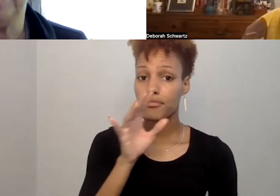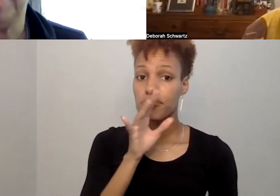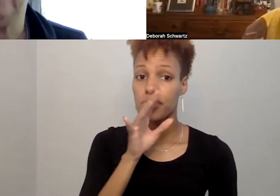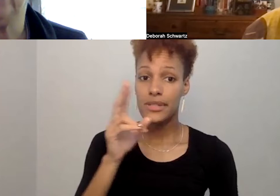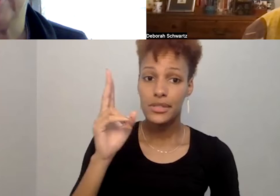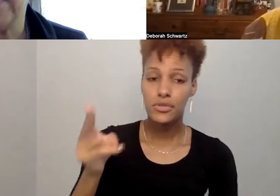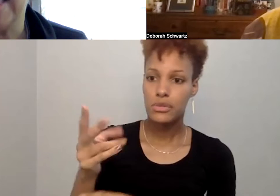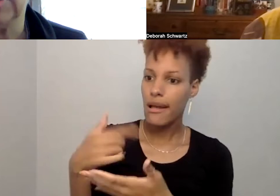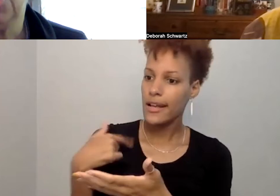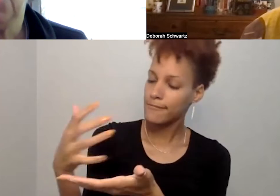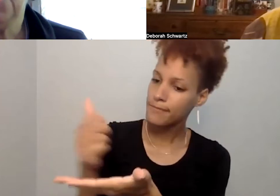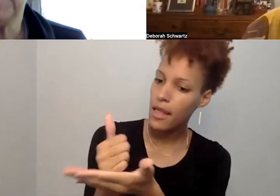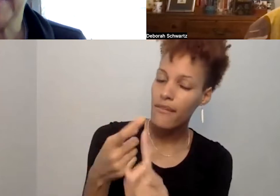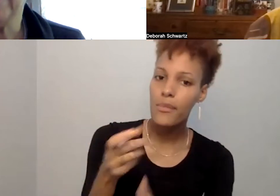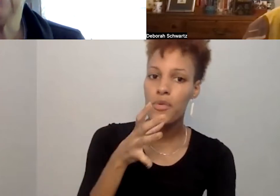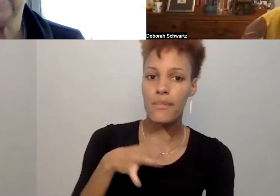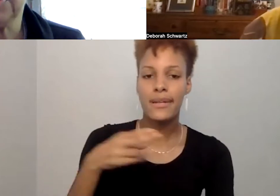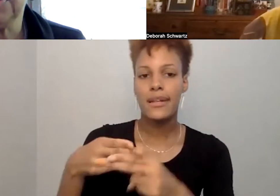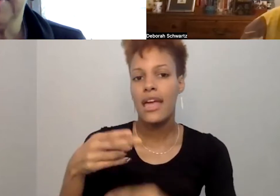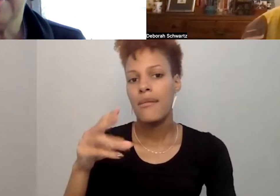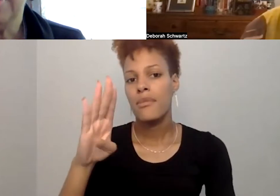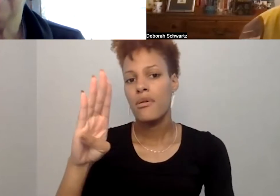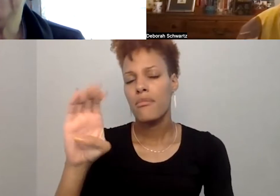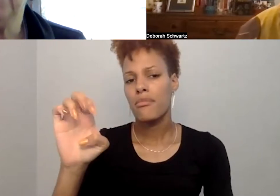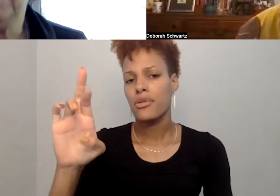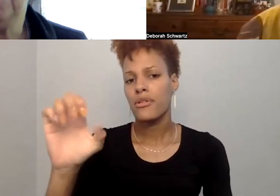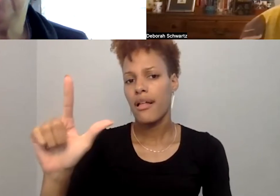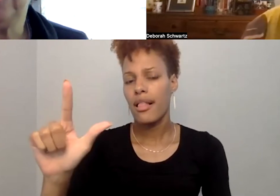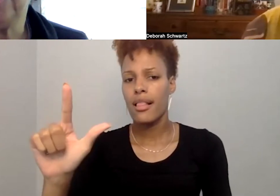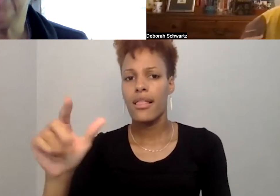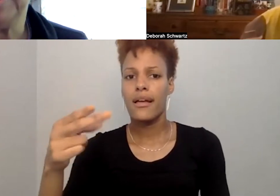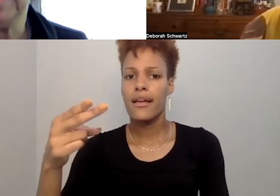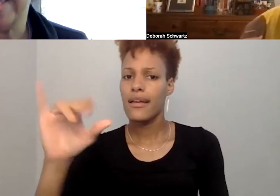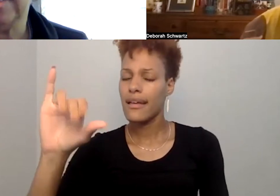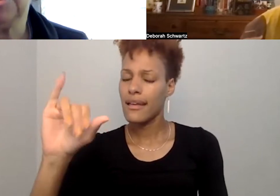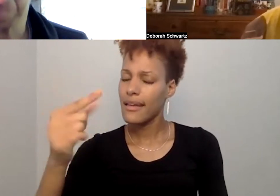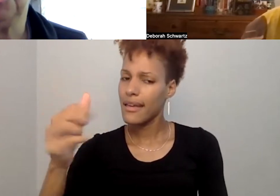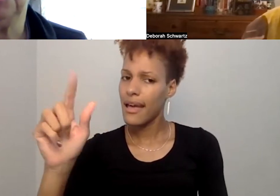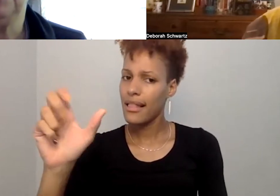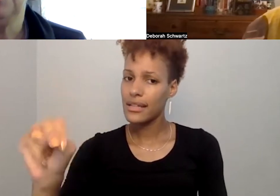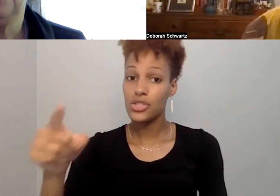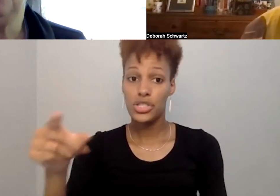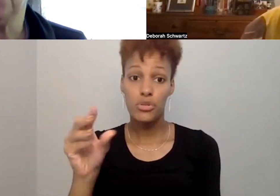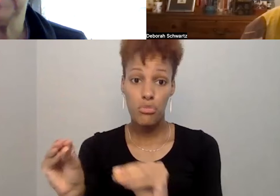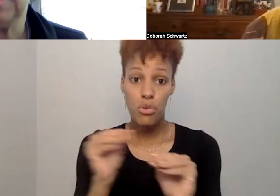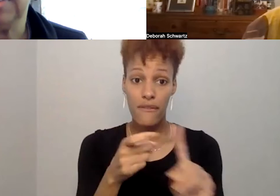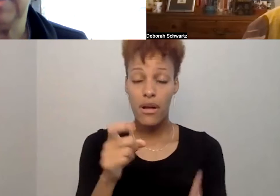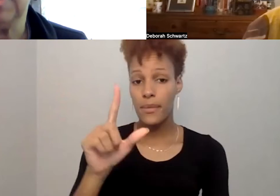woman named Vernell Allen who was a hairdresser who had moved from Louisiana to New York City in